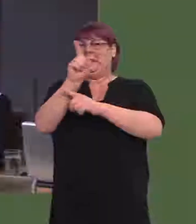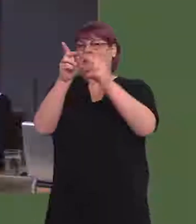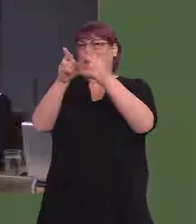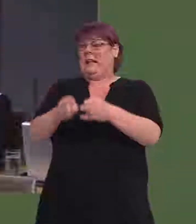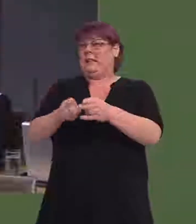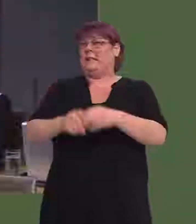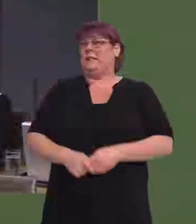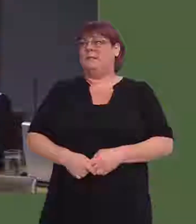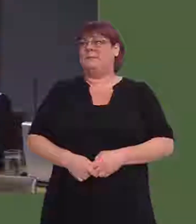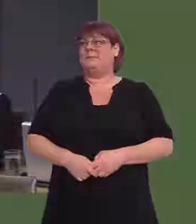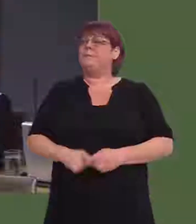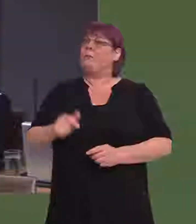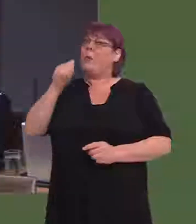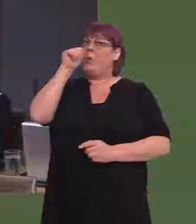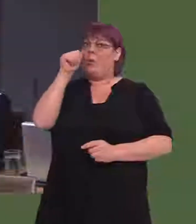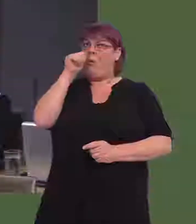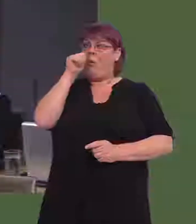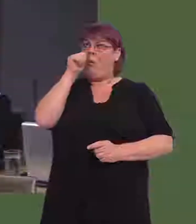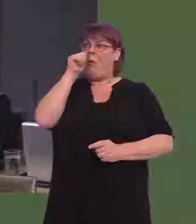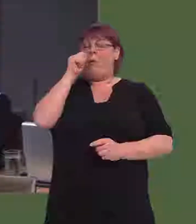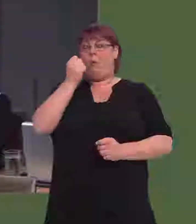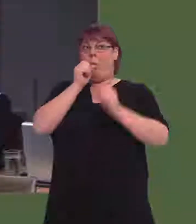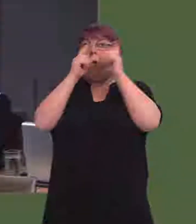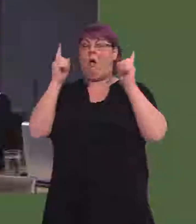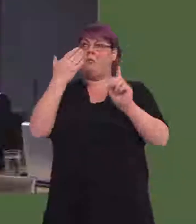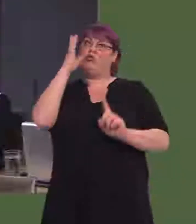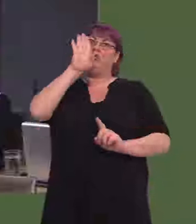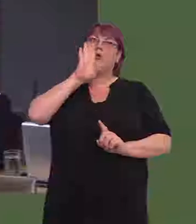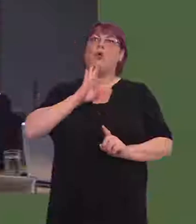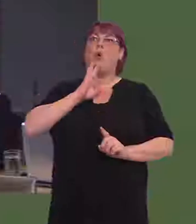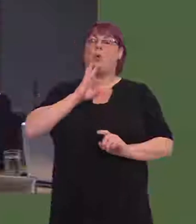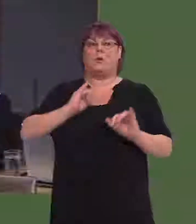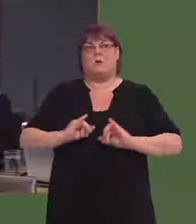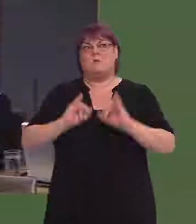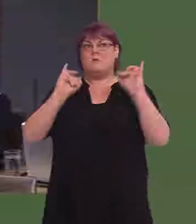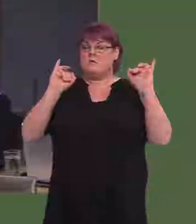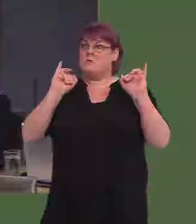We know that stroke is now an amber category call.